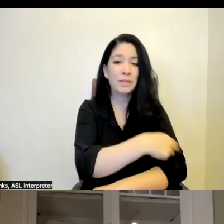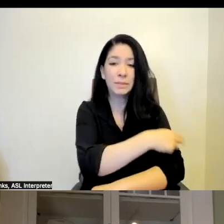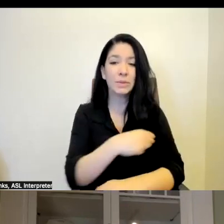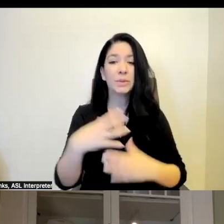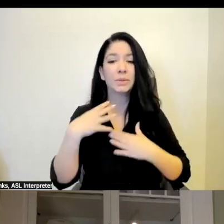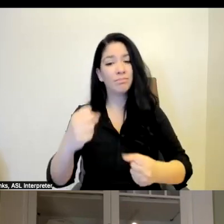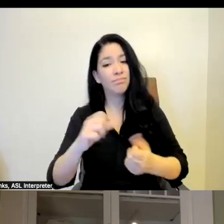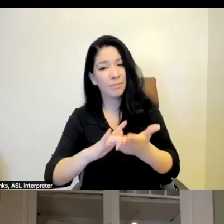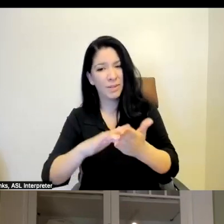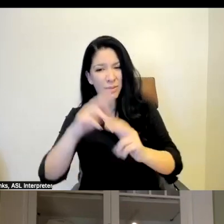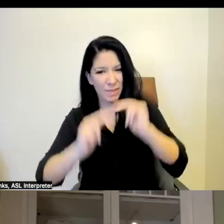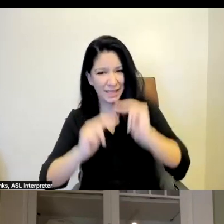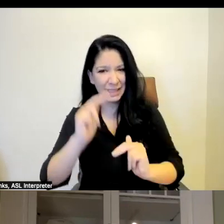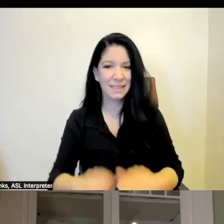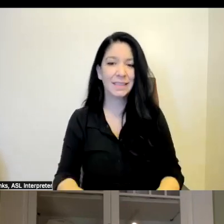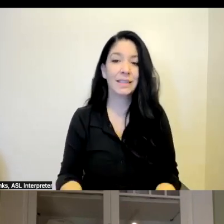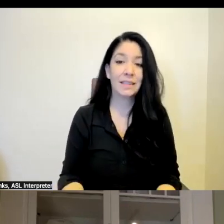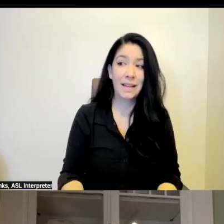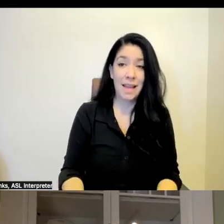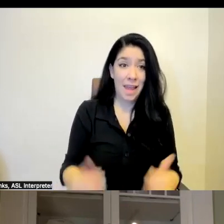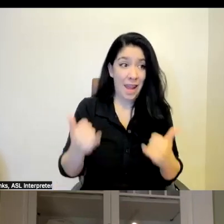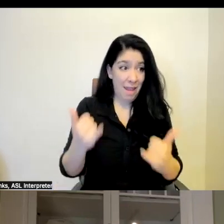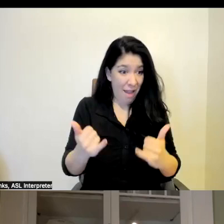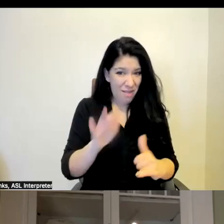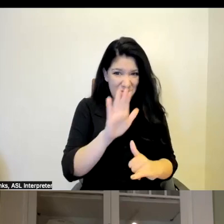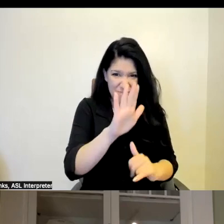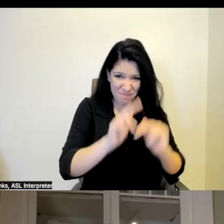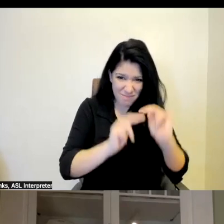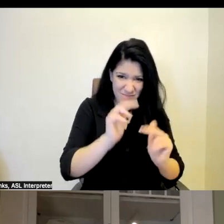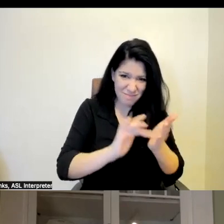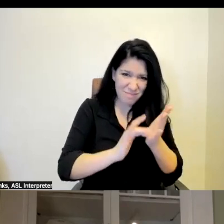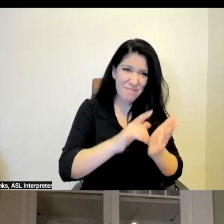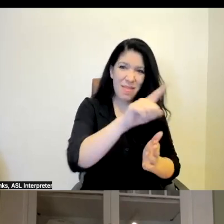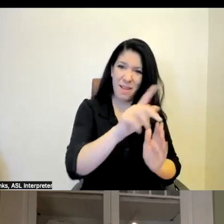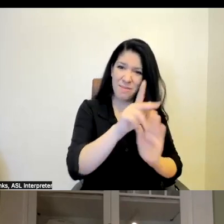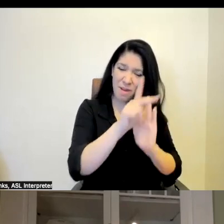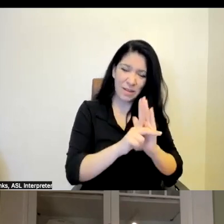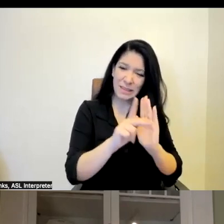now that's the one place that has -- that is gone. And I'm not alone in